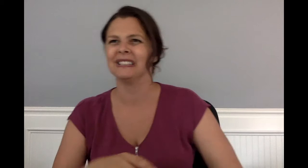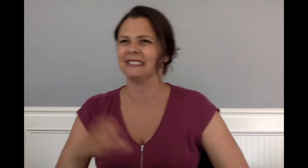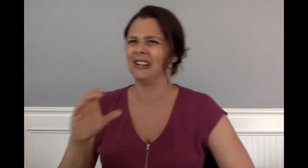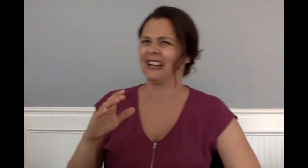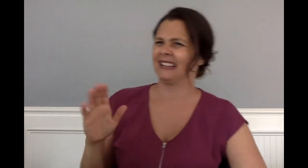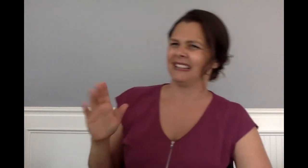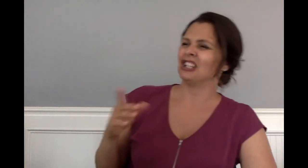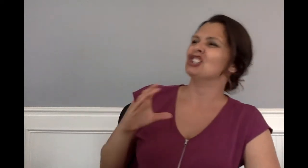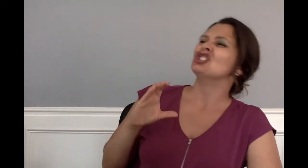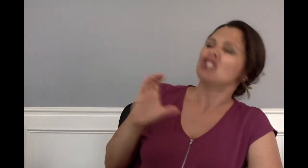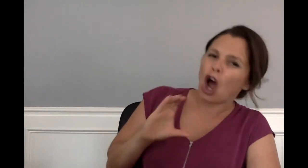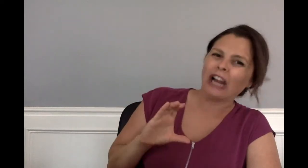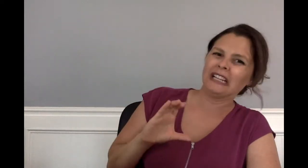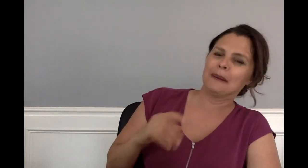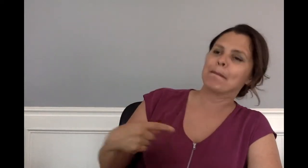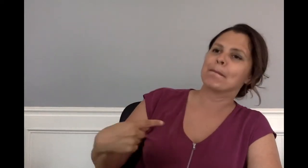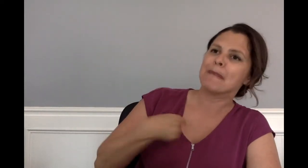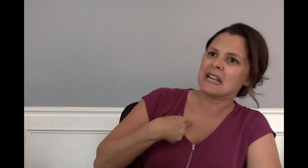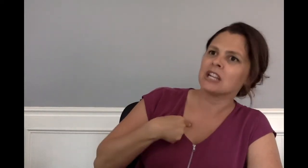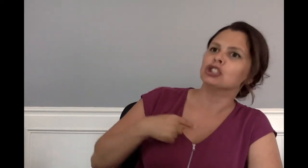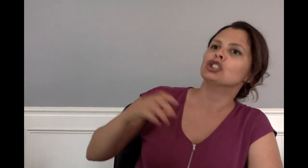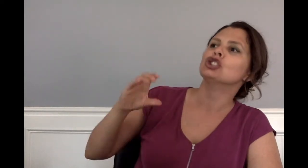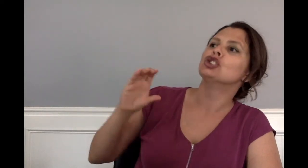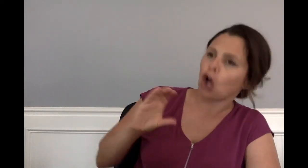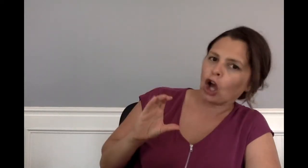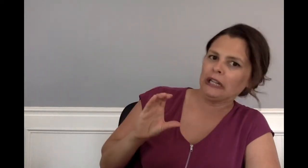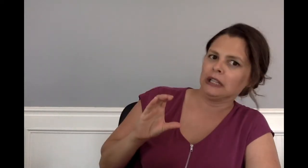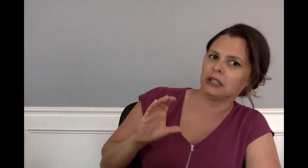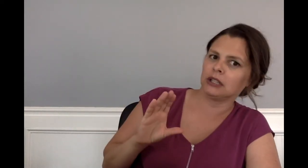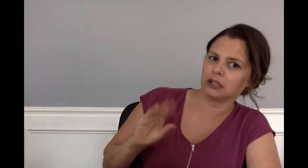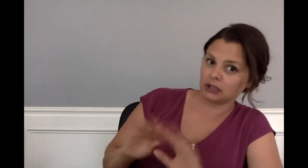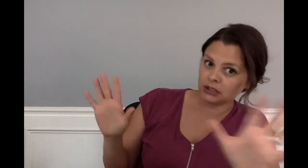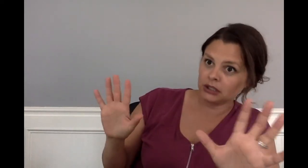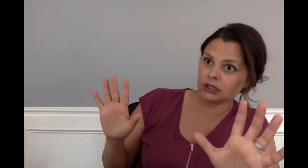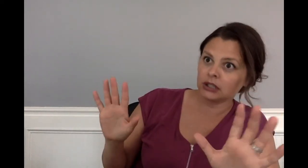“Charlie,” Charlie said. “My name is Charlie.”